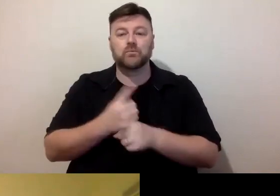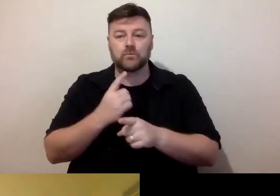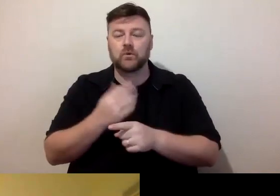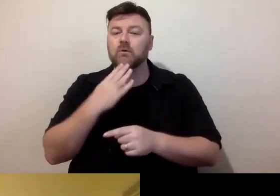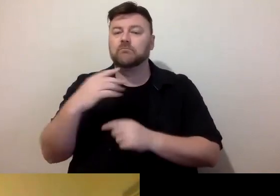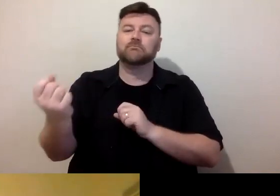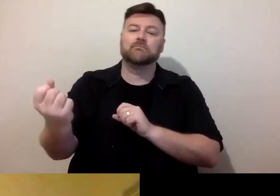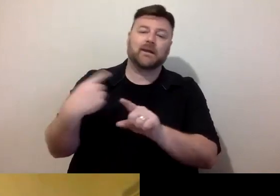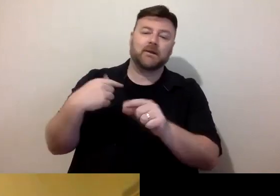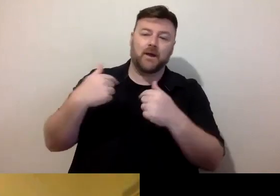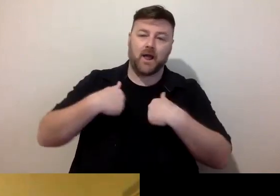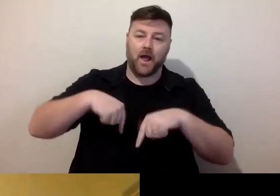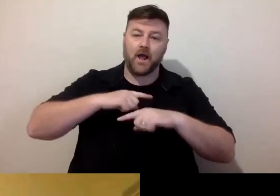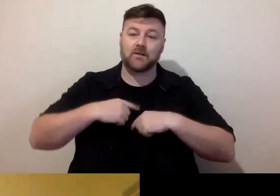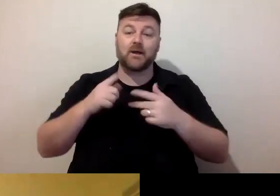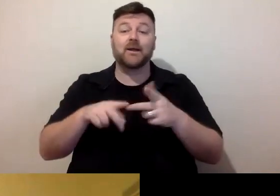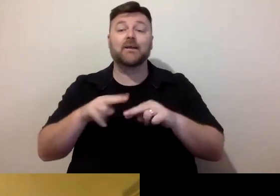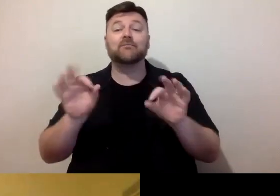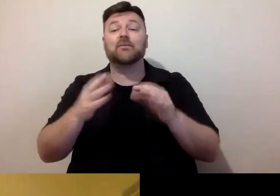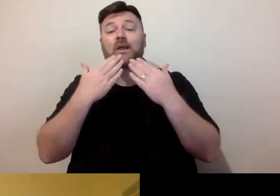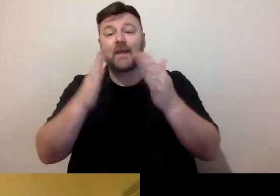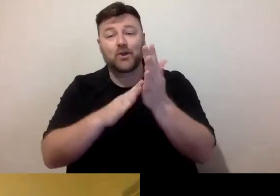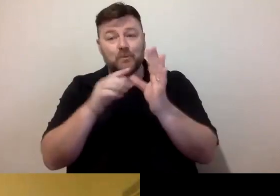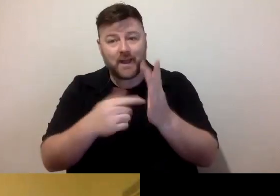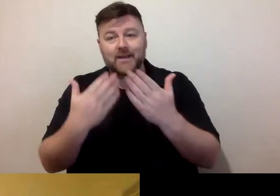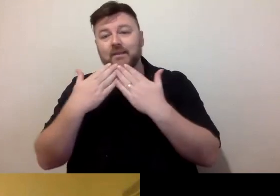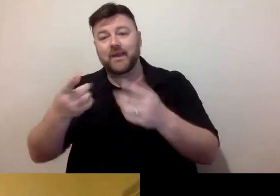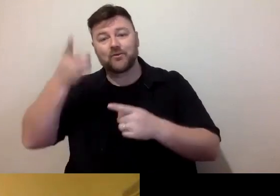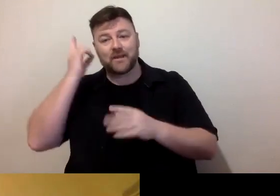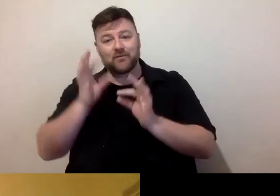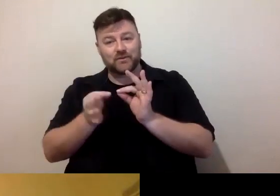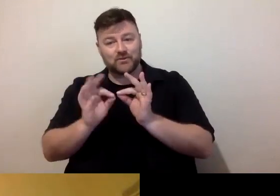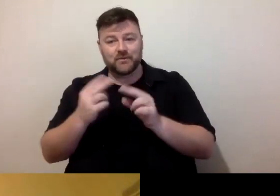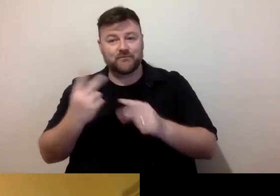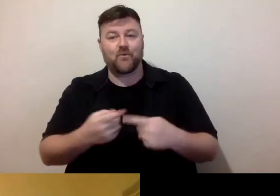send us an email. Otherwise, thank you, Matt. Thank you, David, for interpreting for us today.